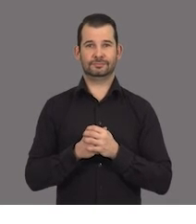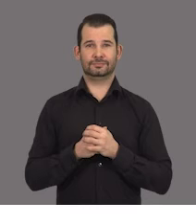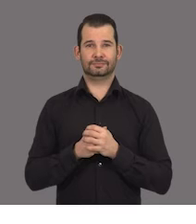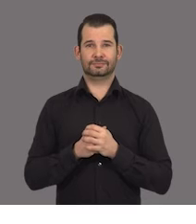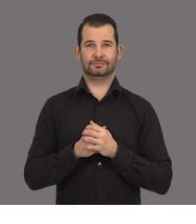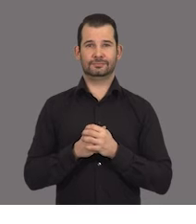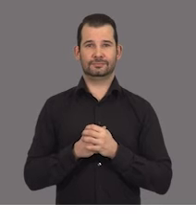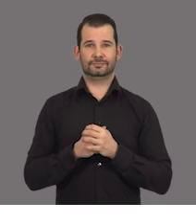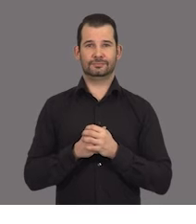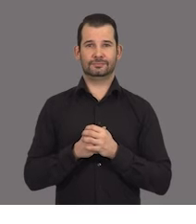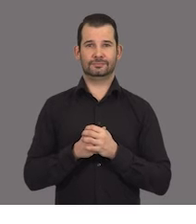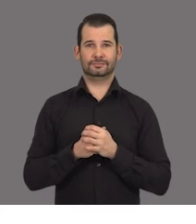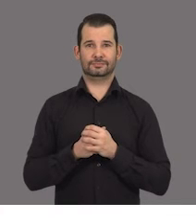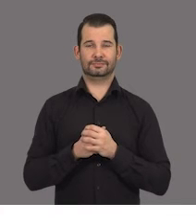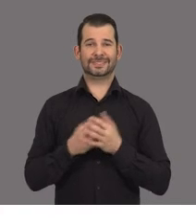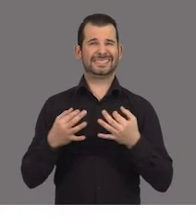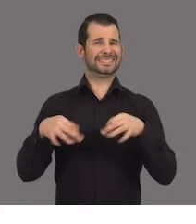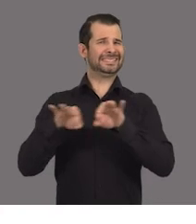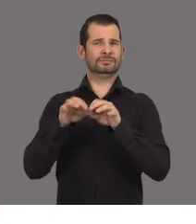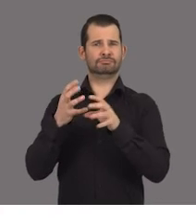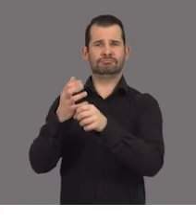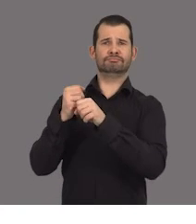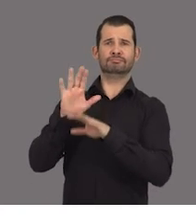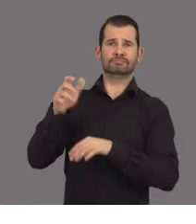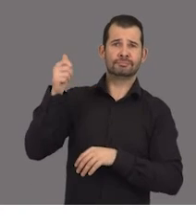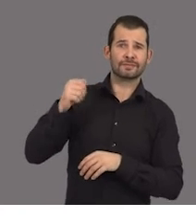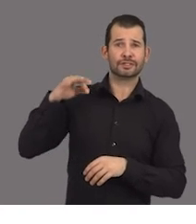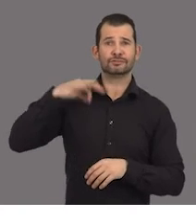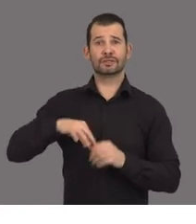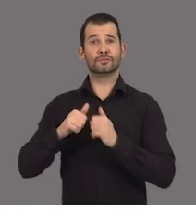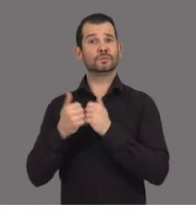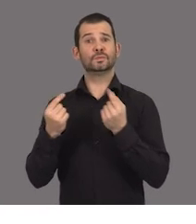The key to receiving your benefits and credits is doing your taxes on time!